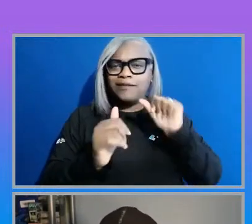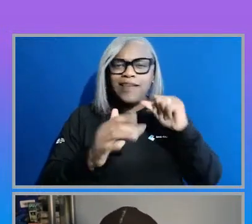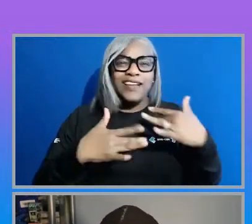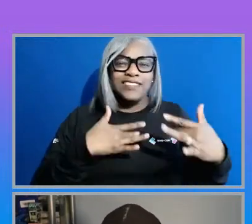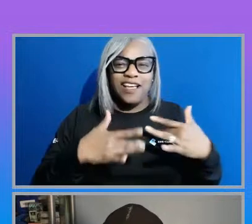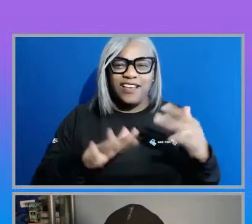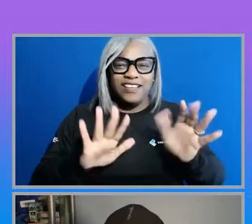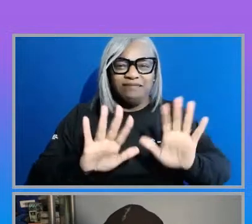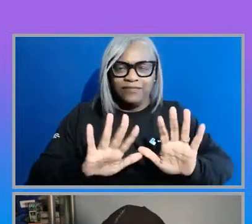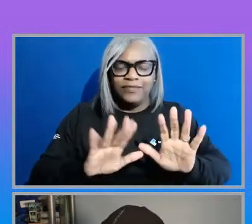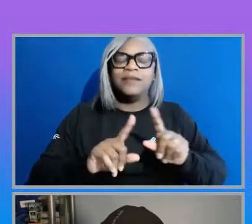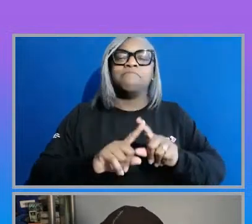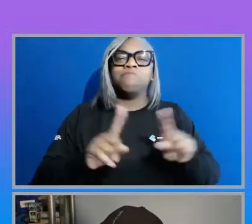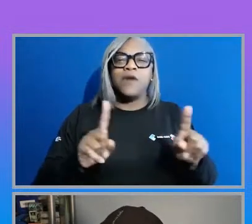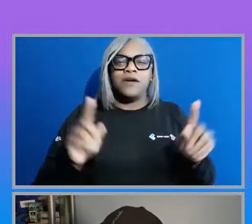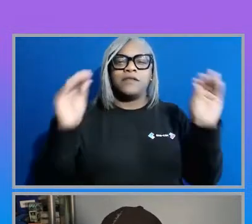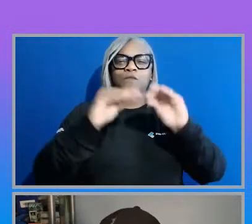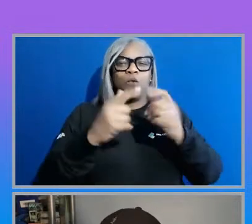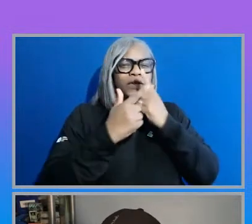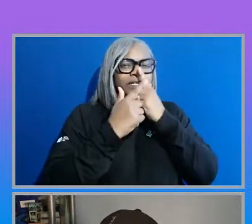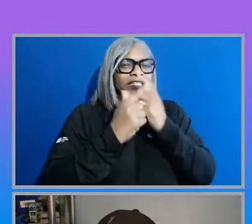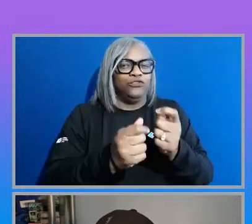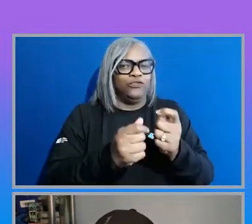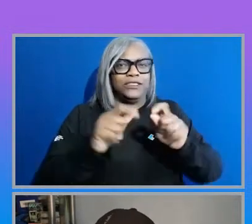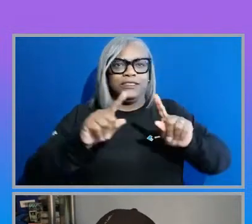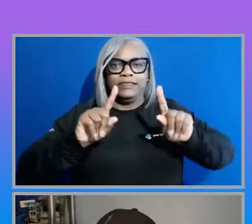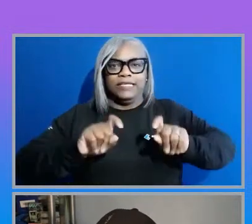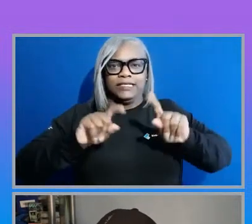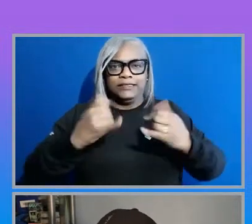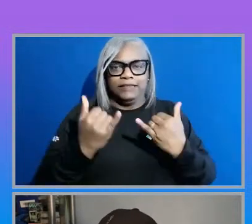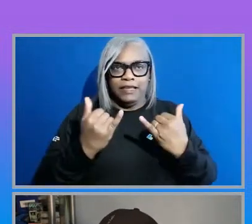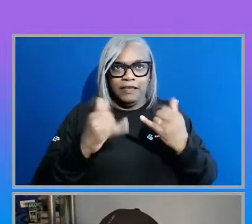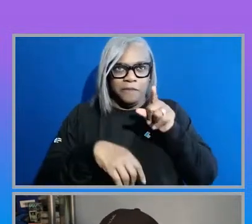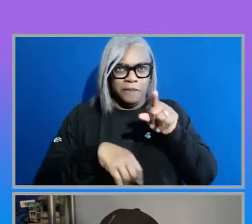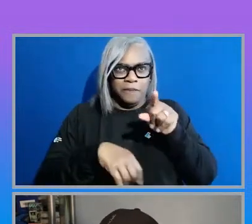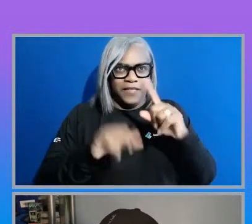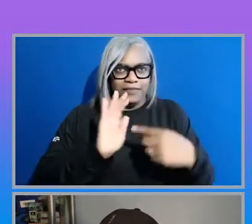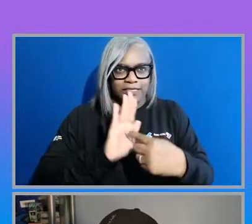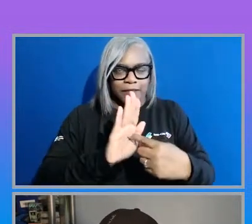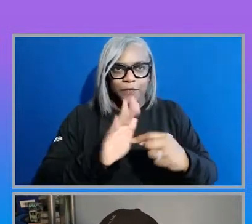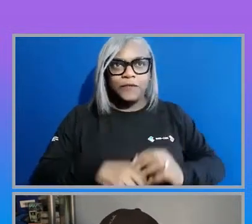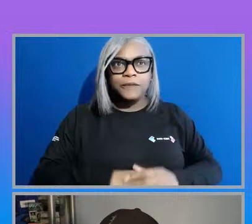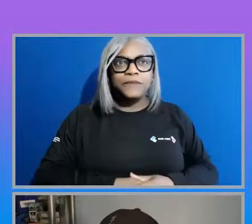look at a more interesting end